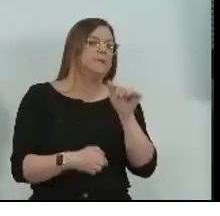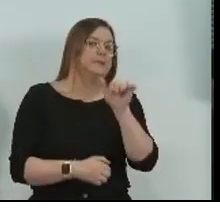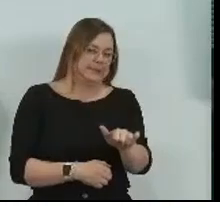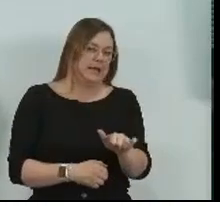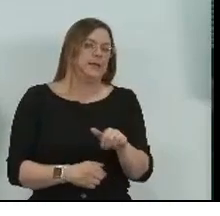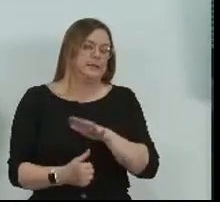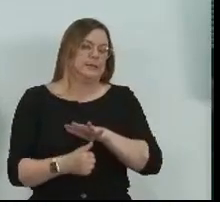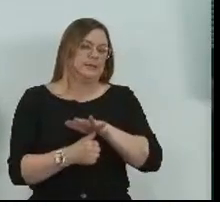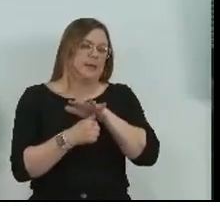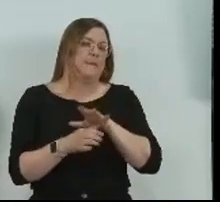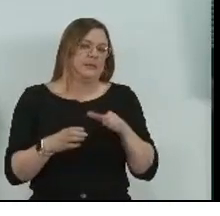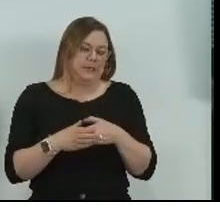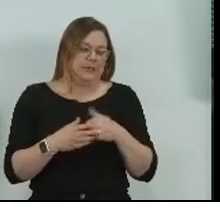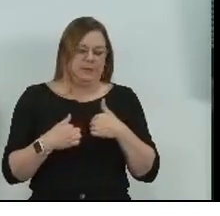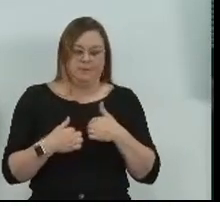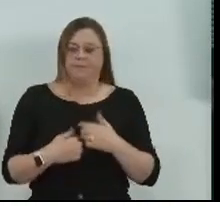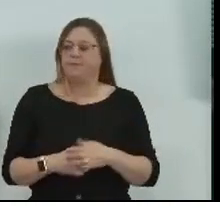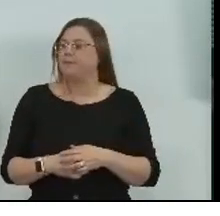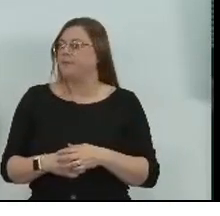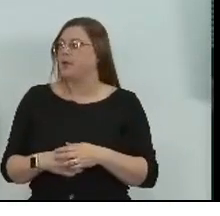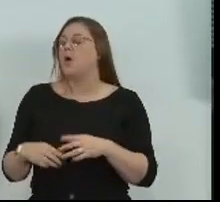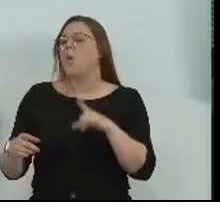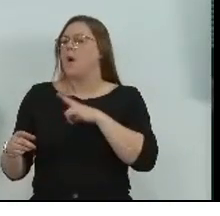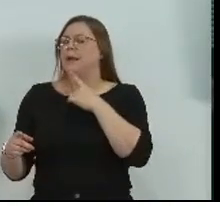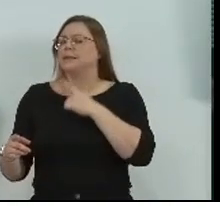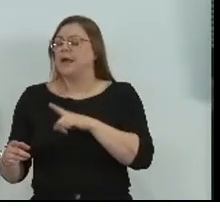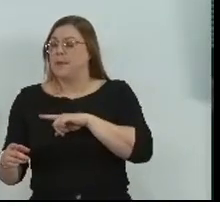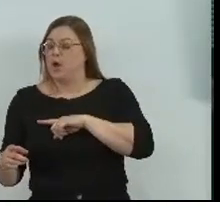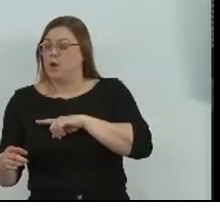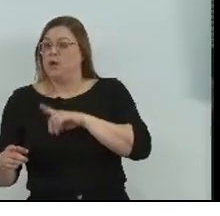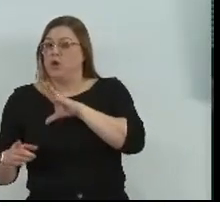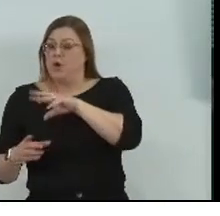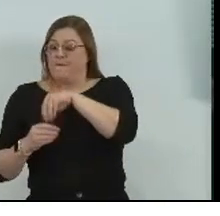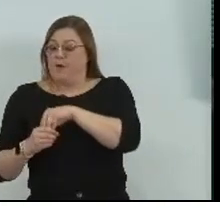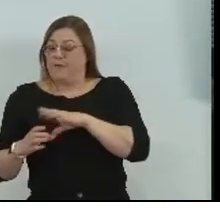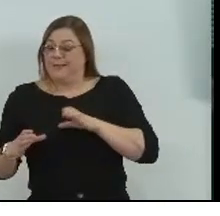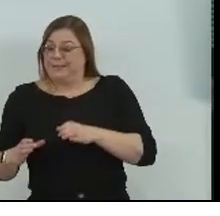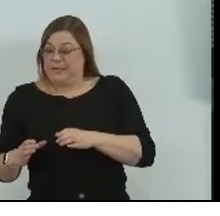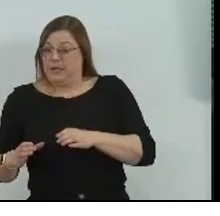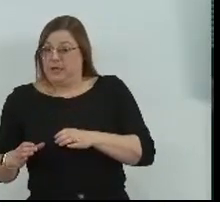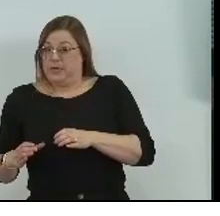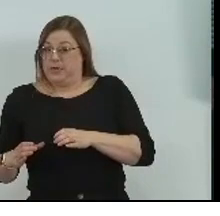So you've reached the point where you're sort of involved. I want the reason I say that is because you're involved within the team is a sort of a relatively